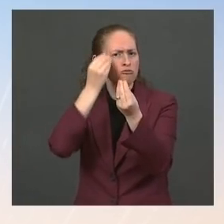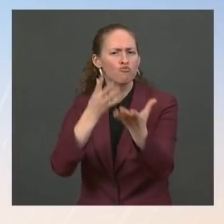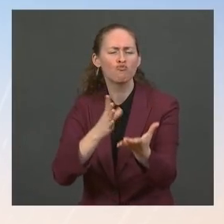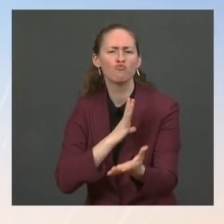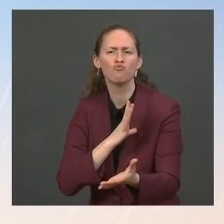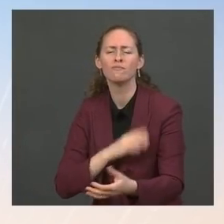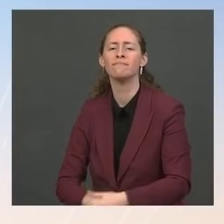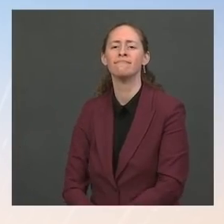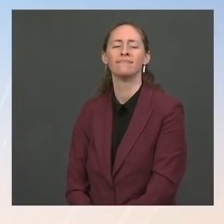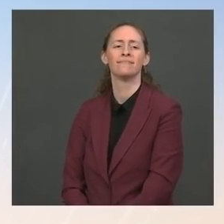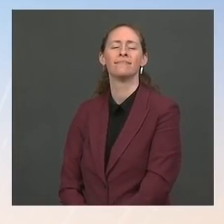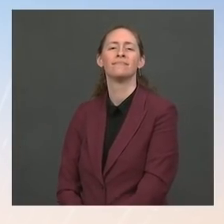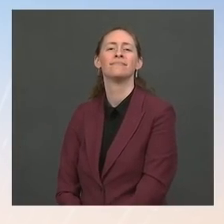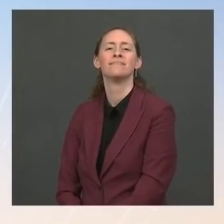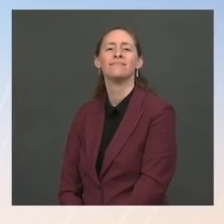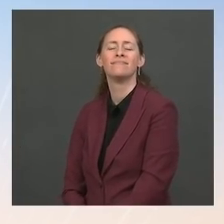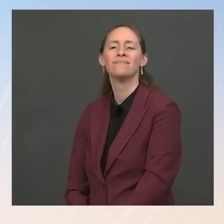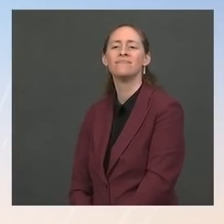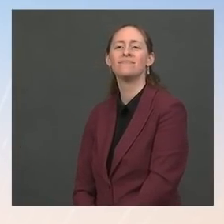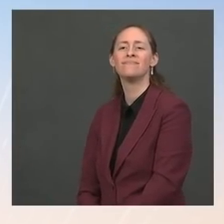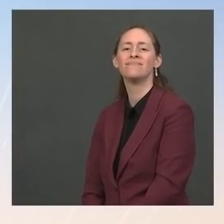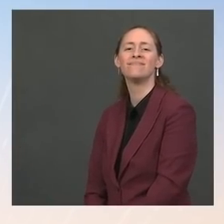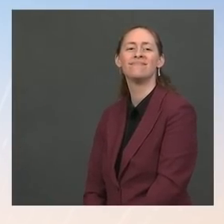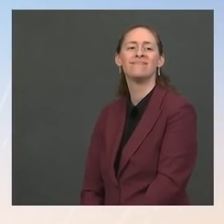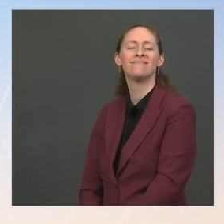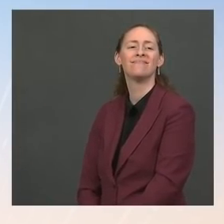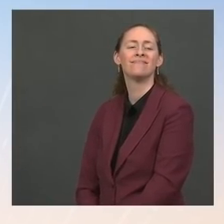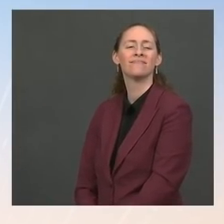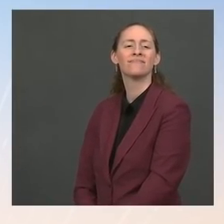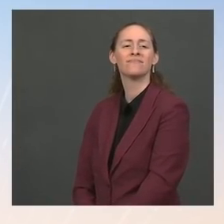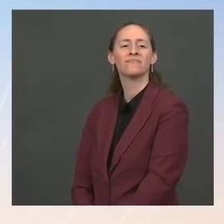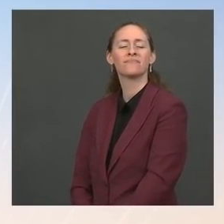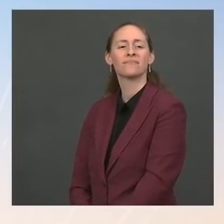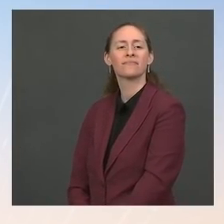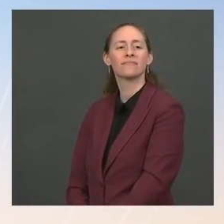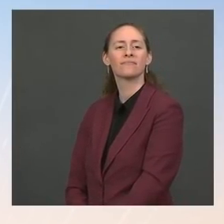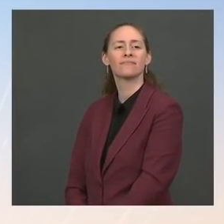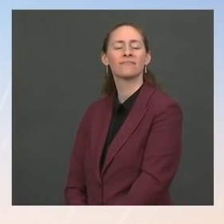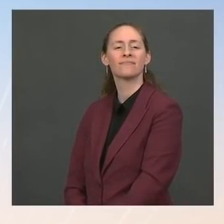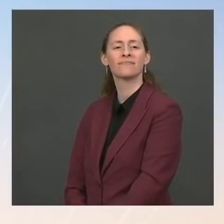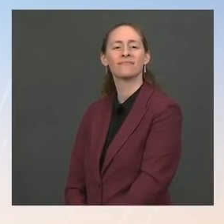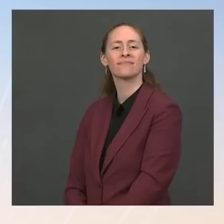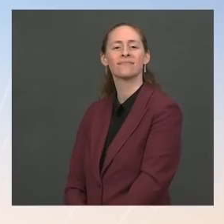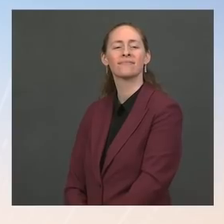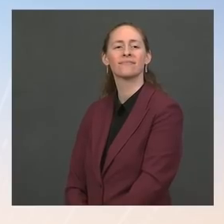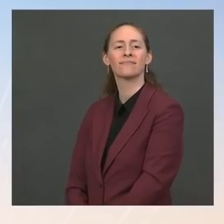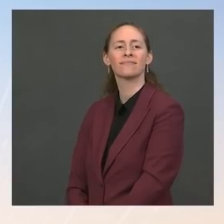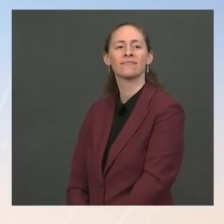to the sentencing of American journalist Danny Fenster in Myanmar? Any interaction from the White House or efforts